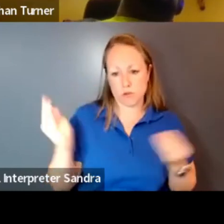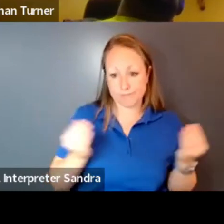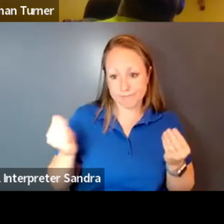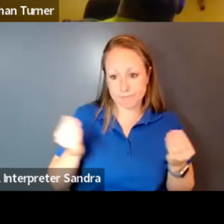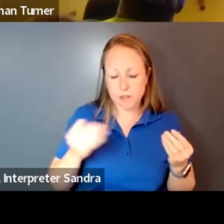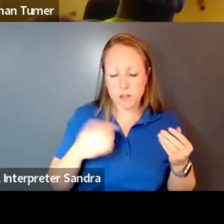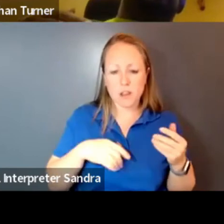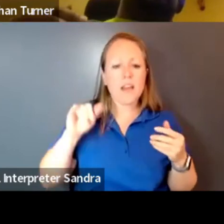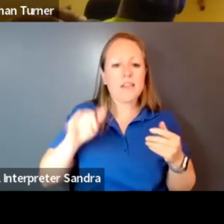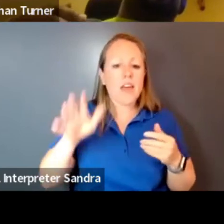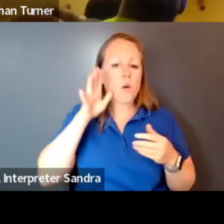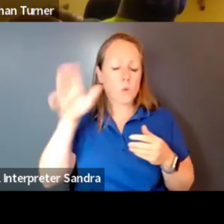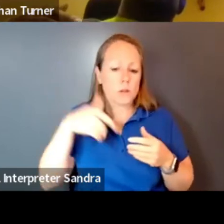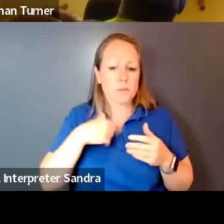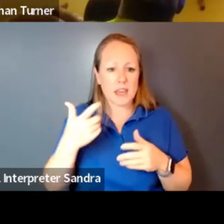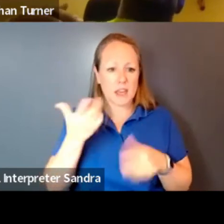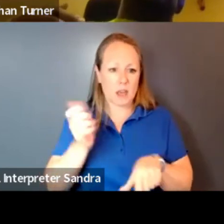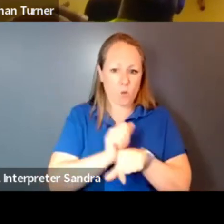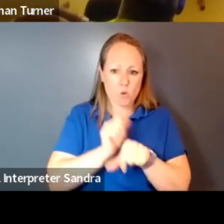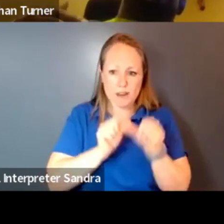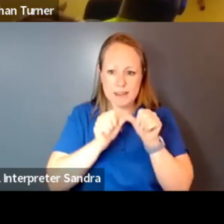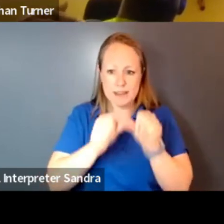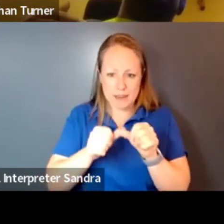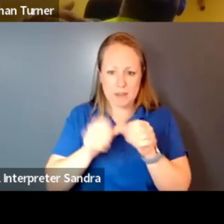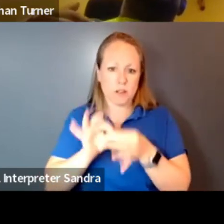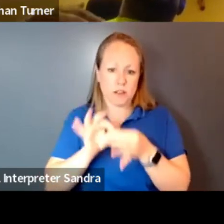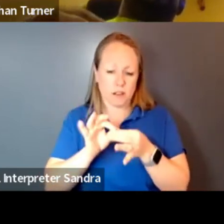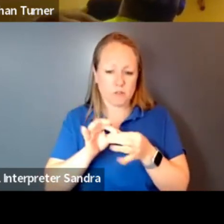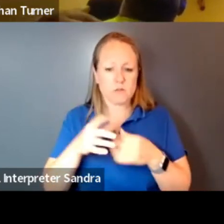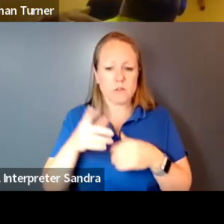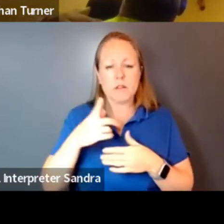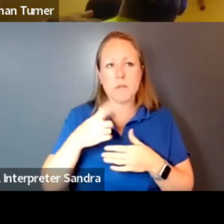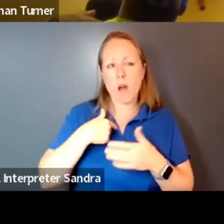consistent relationship, at least, I'm finding that a lot of the I&A folks have a lot of